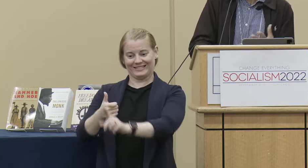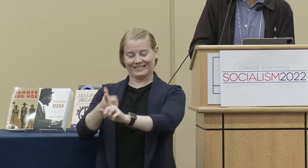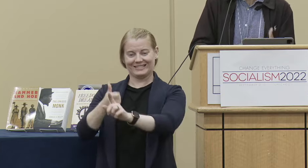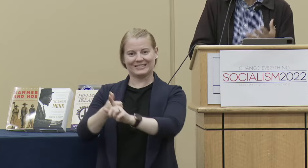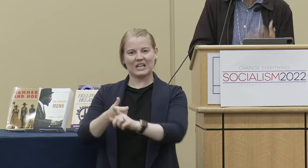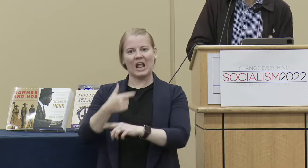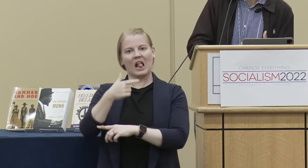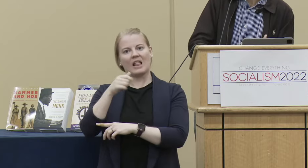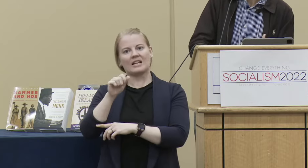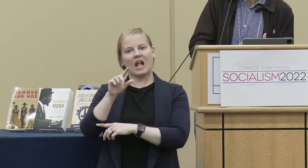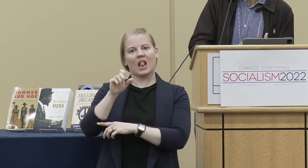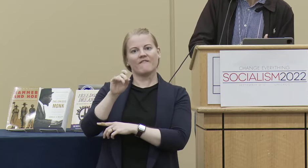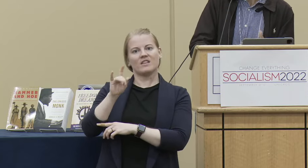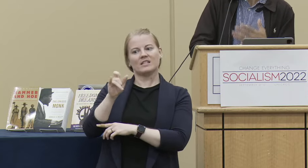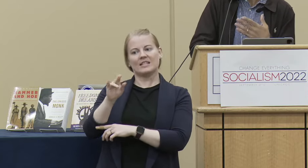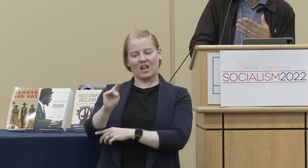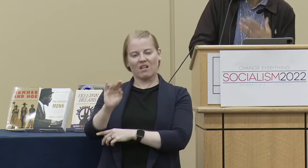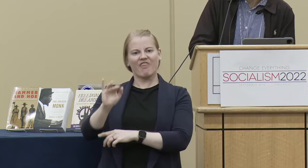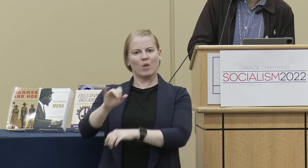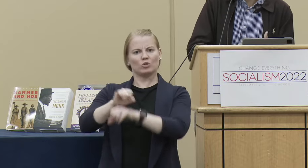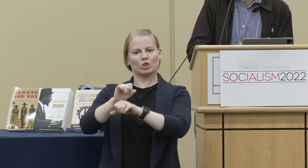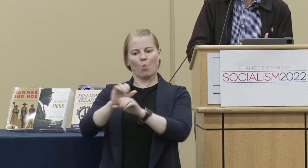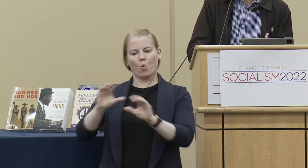struggle within Texas itself, you know, Galveston was a